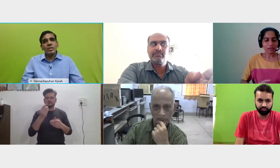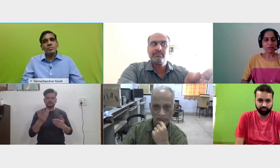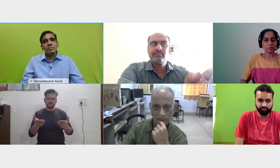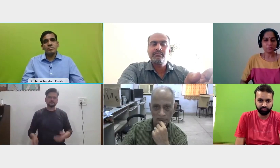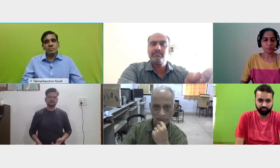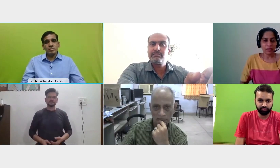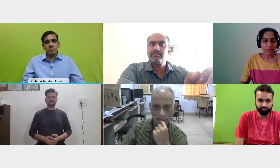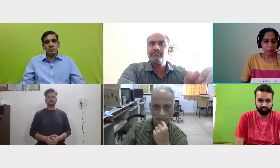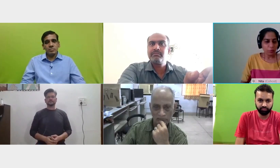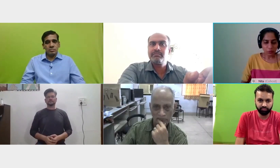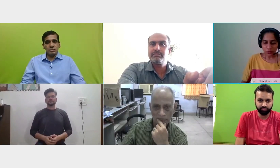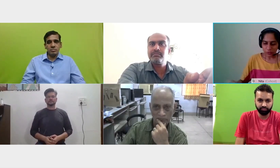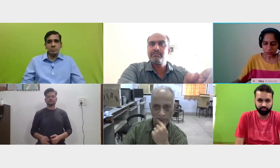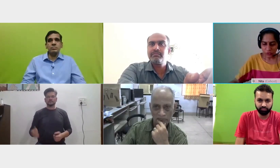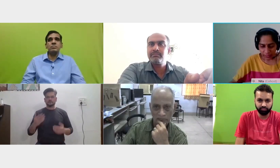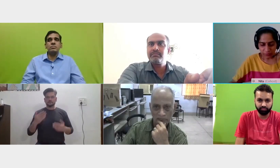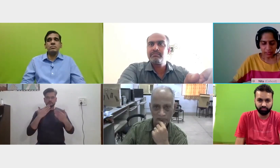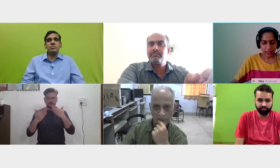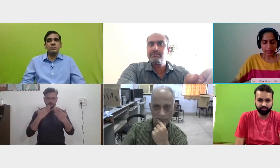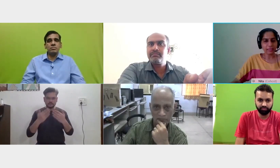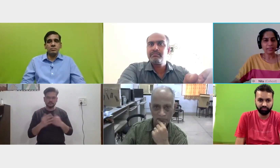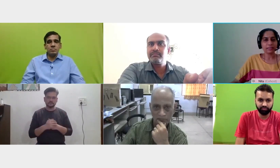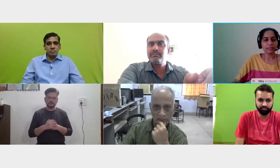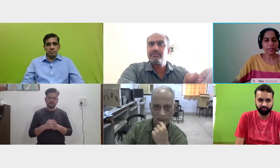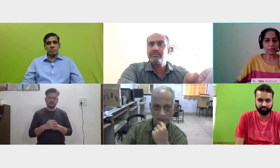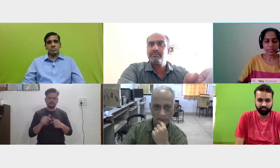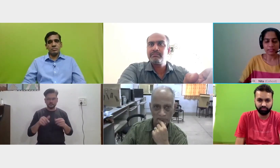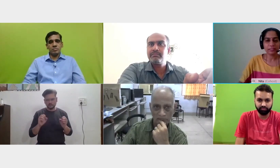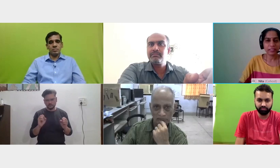of the program. Over to Nita. Yes, thank you, um we will straightaway I think like you said